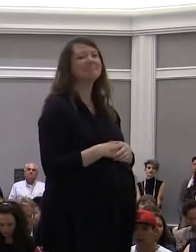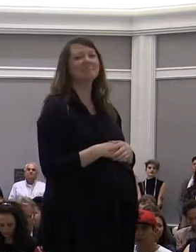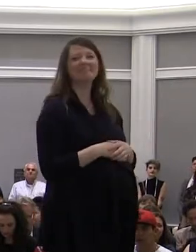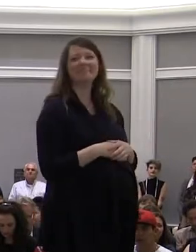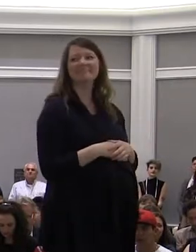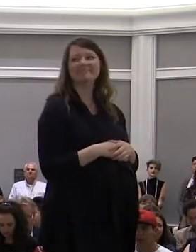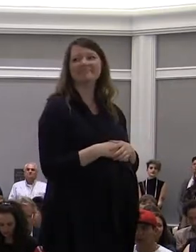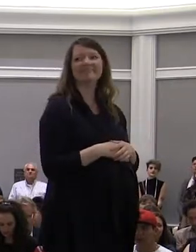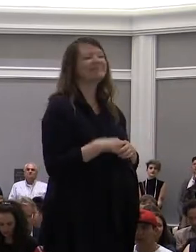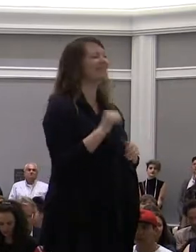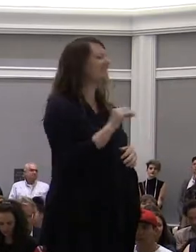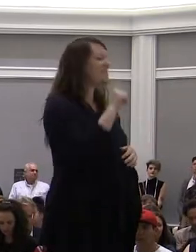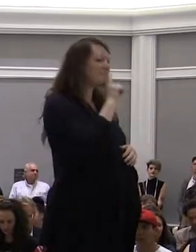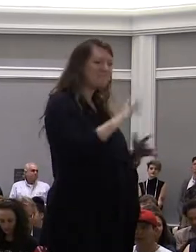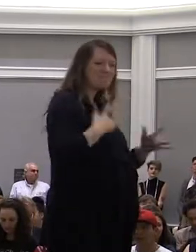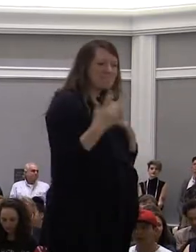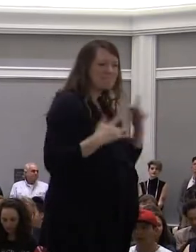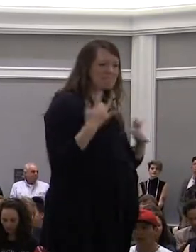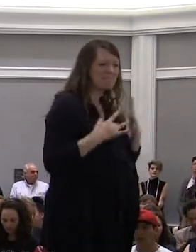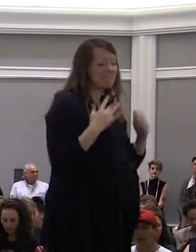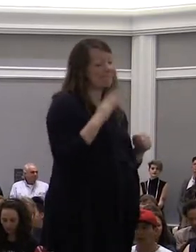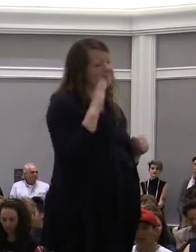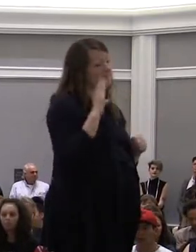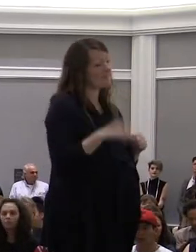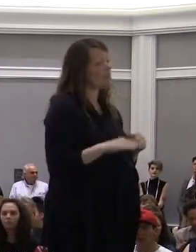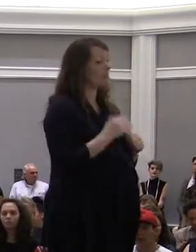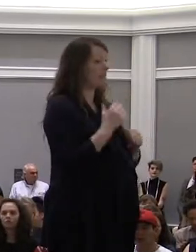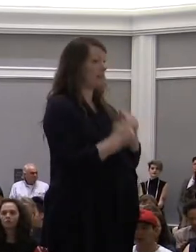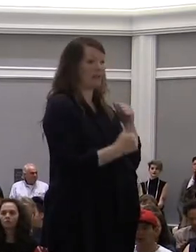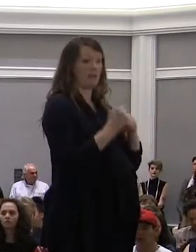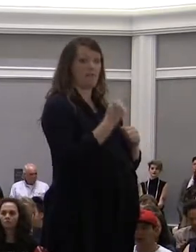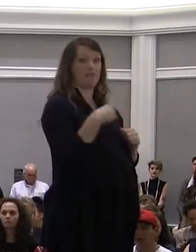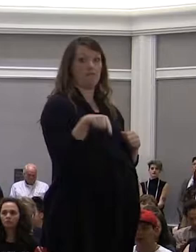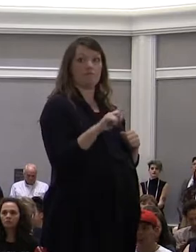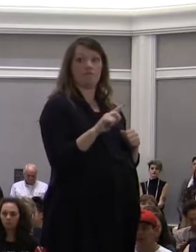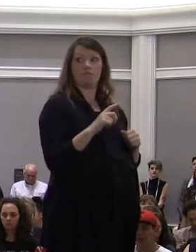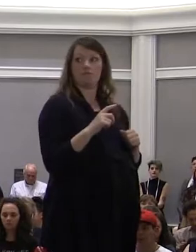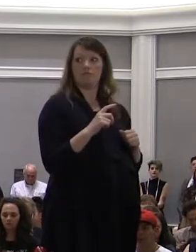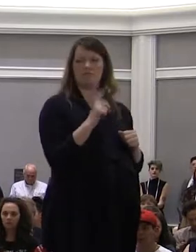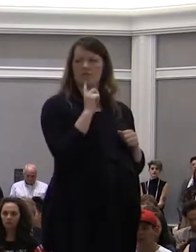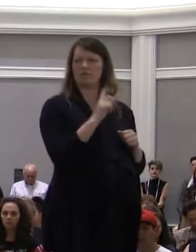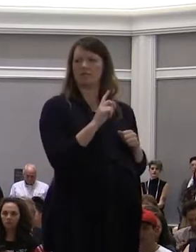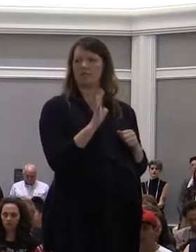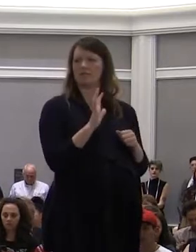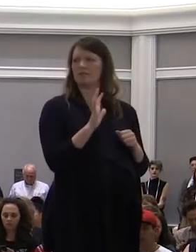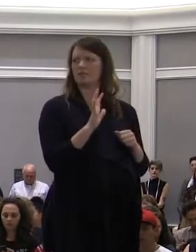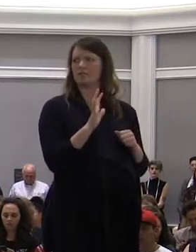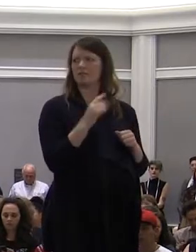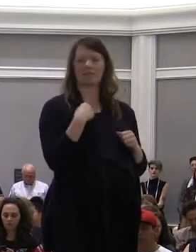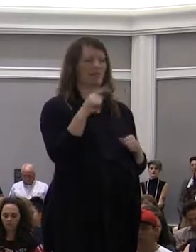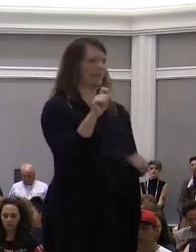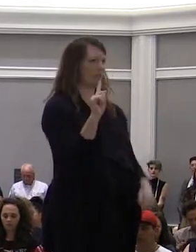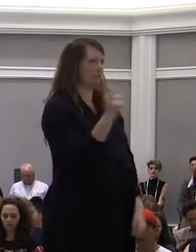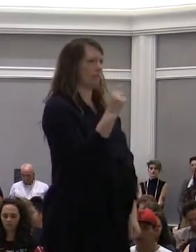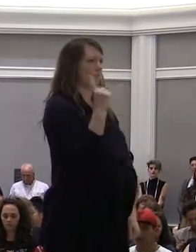So we're excited and I know that as everyone has actually... You have to do this when it's a circle.